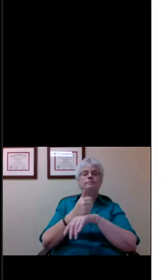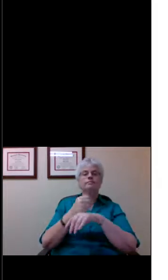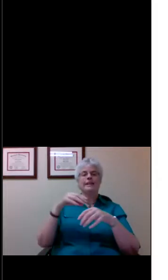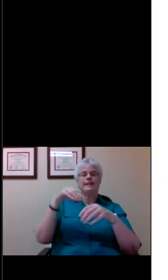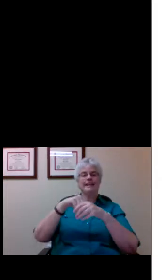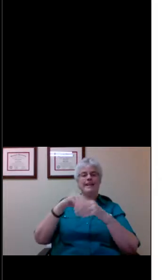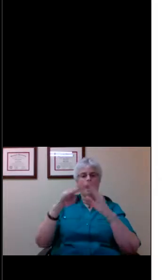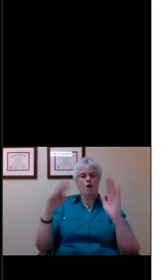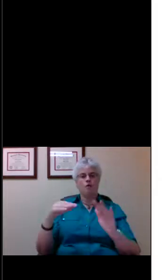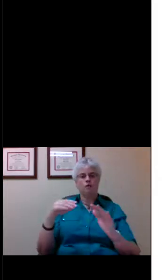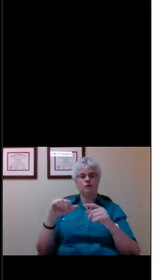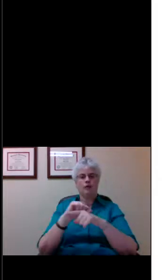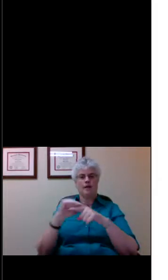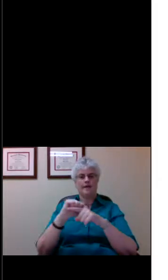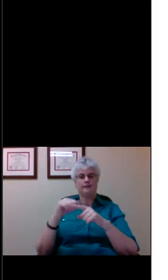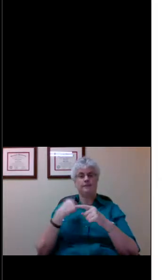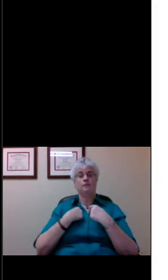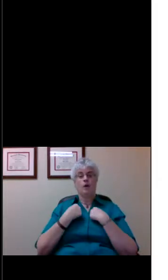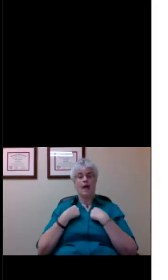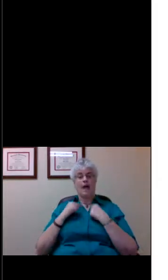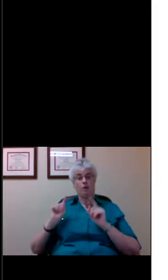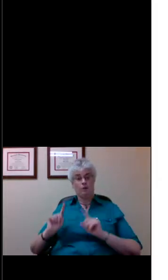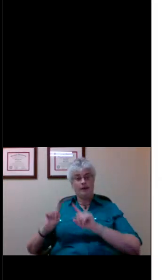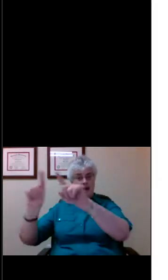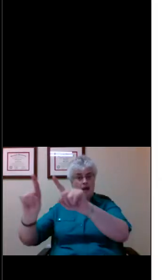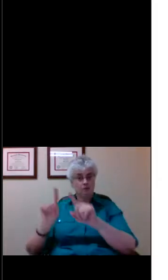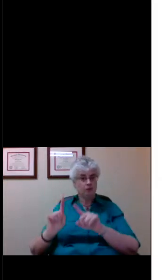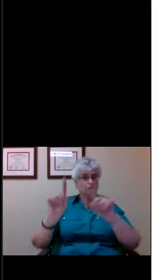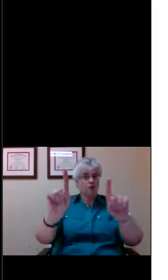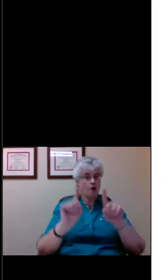we were then able to establish an in-house training where I would